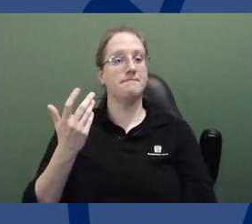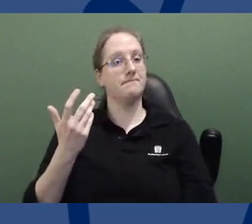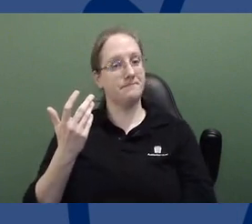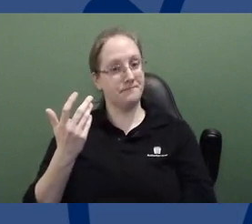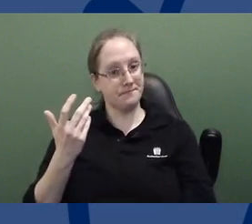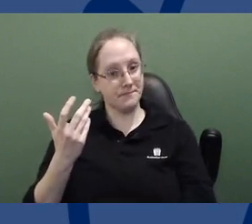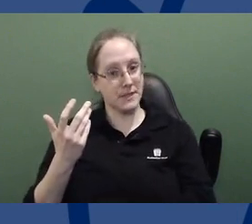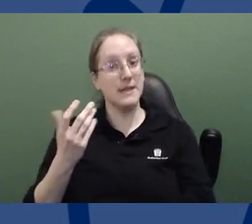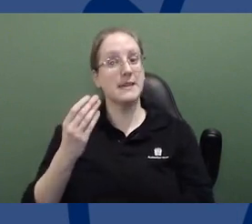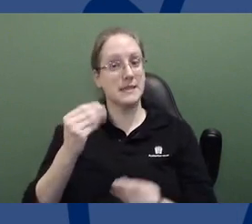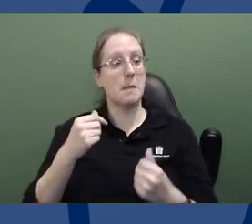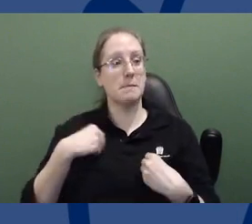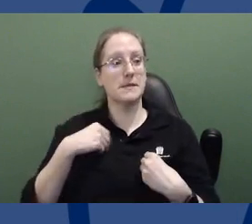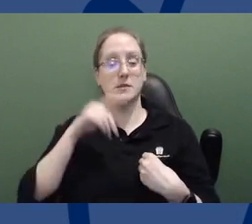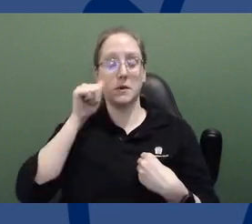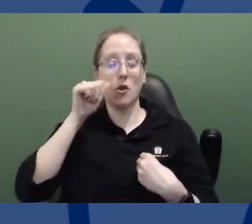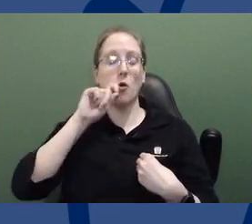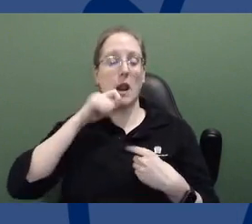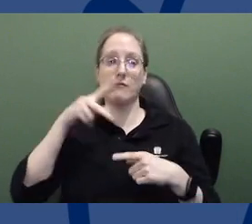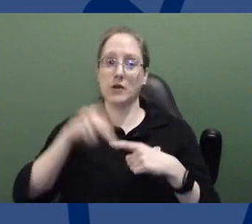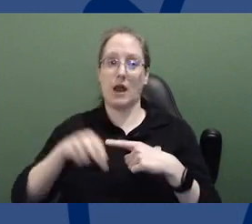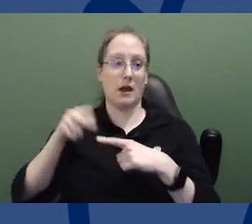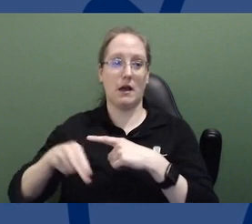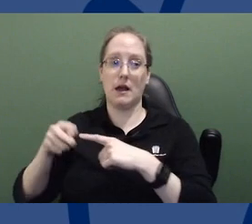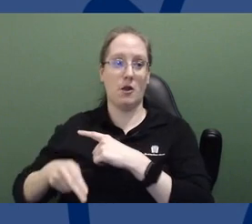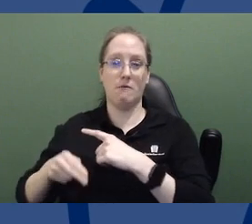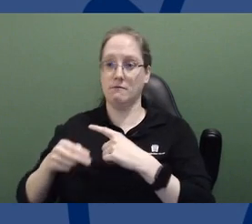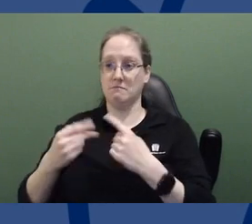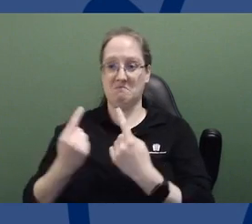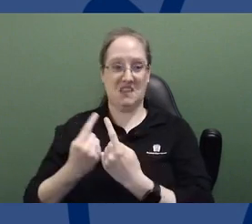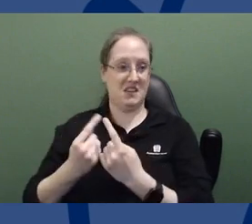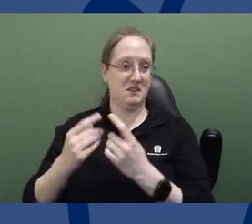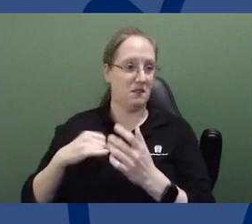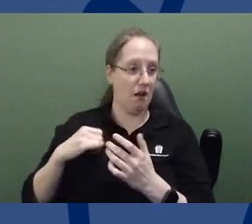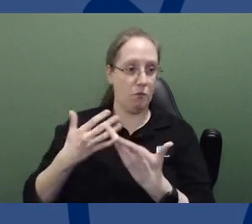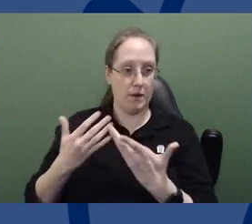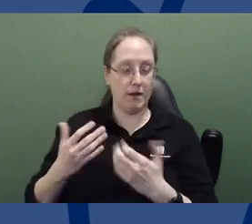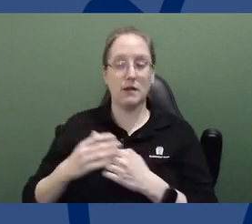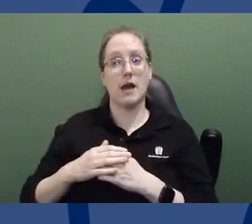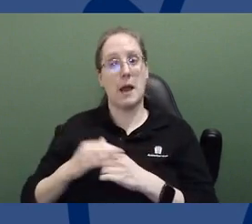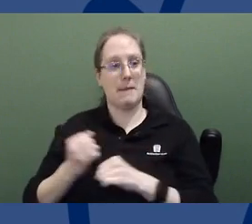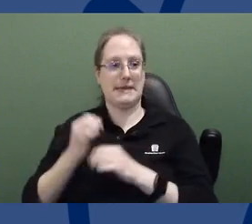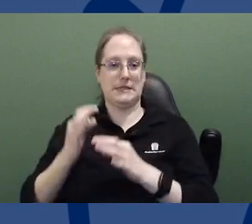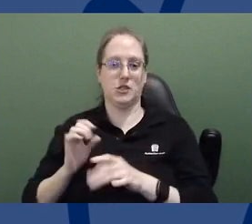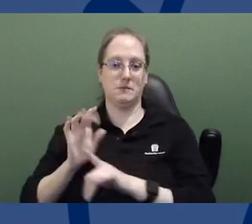make decisions for themselves as well. But this is the government coming to the table